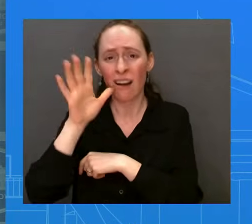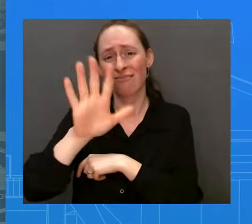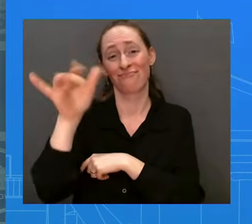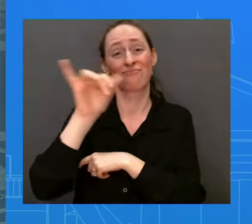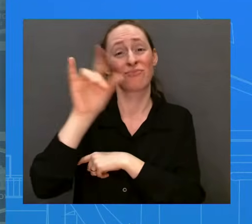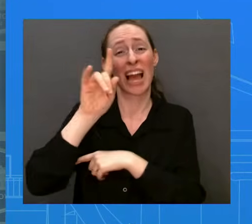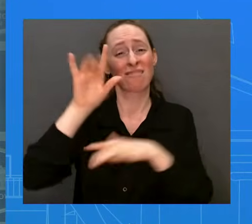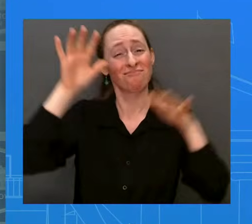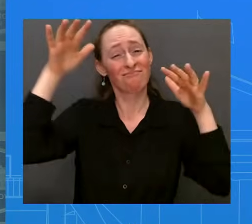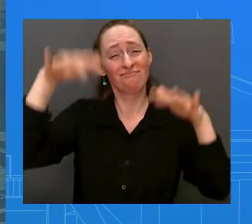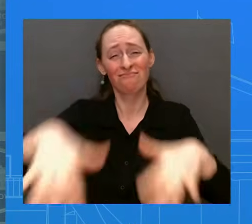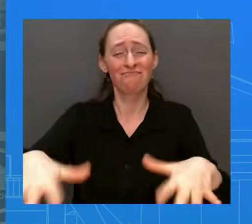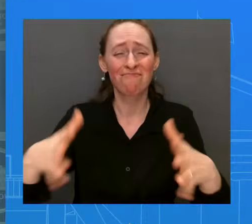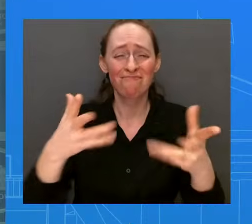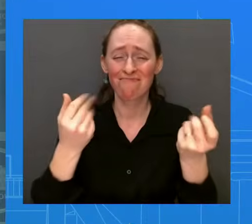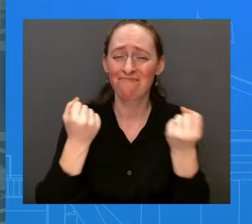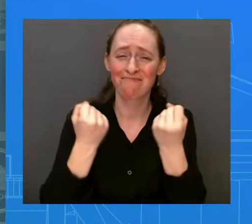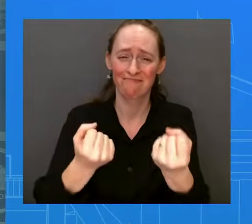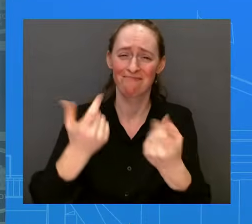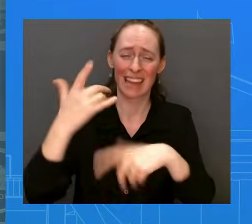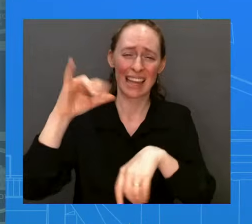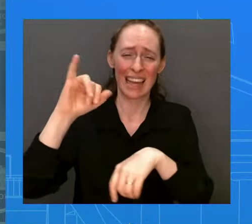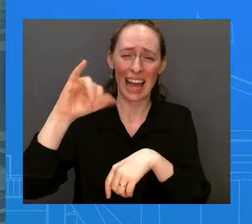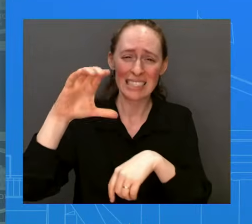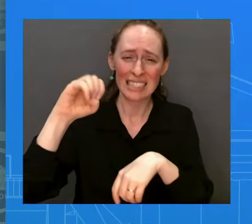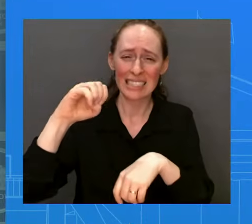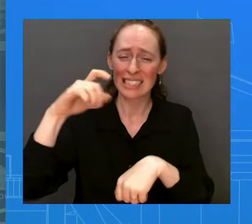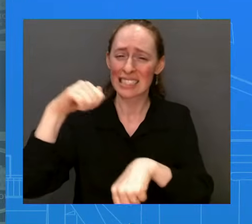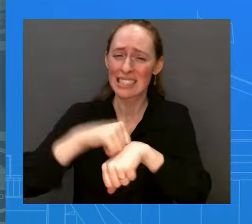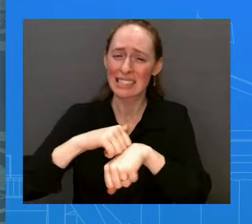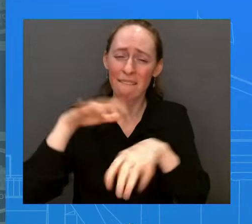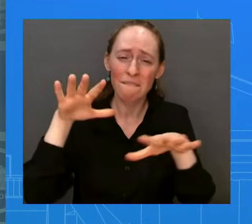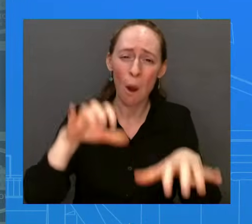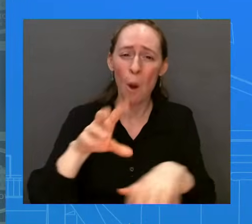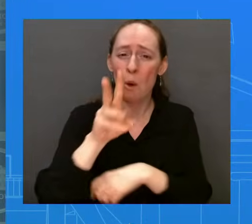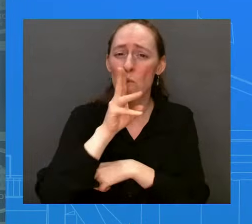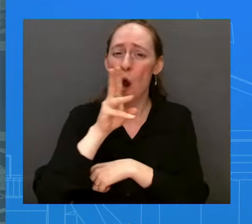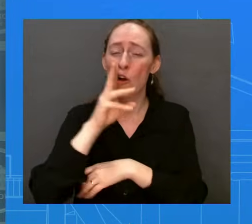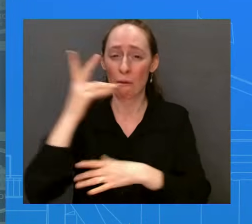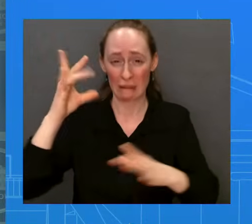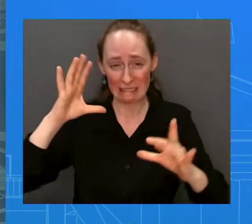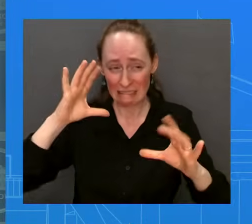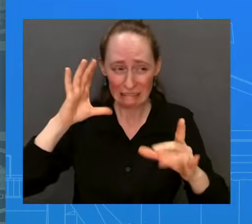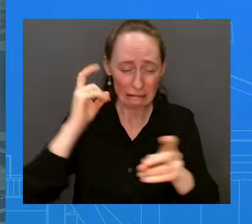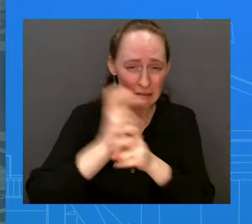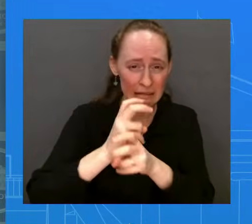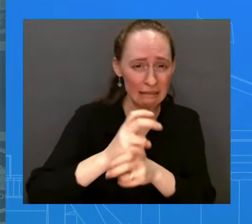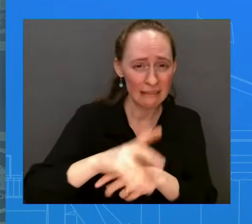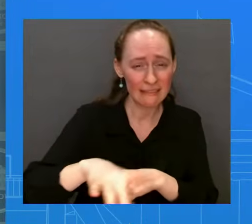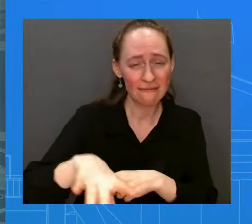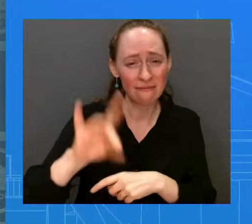And the object over Lake Huron now lies in what is probably very deep water.